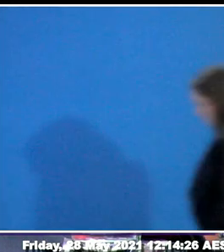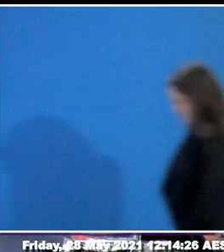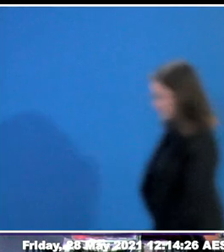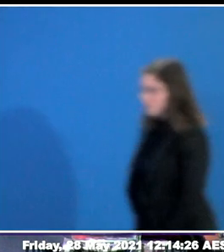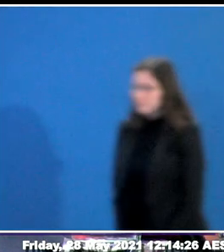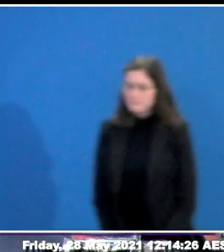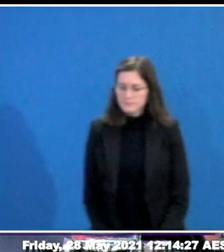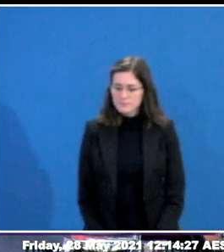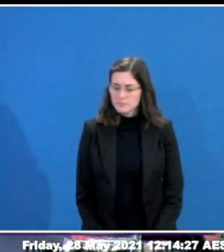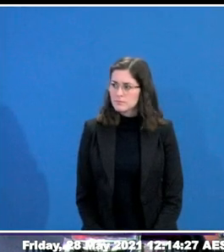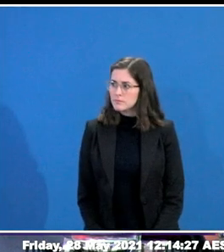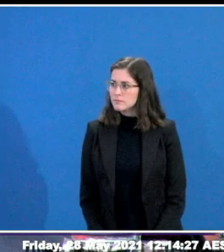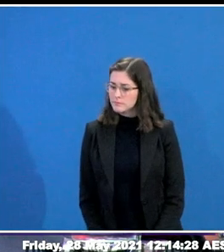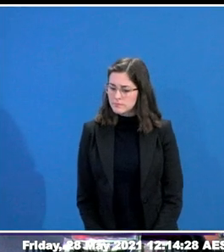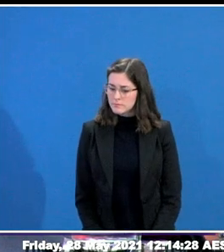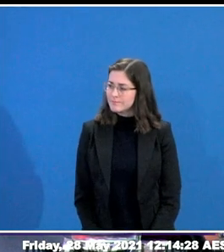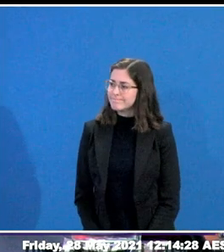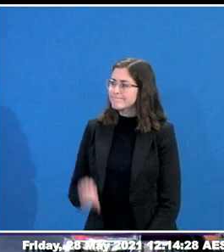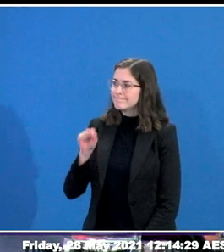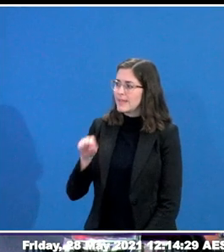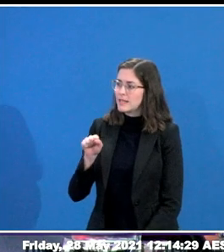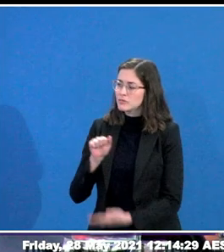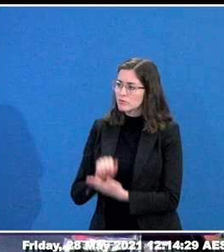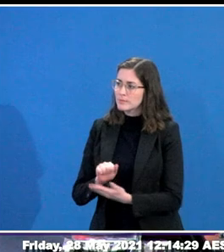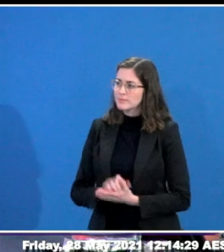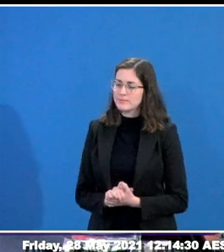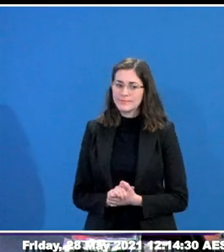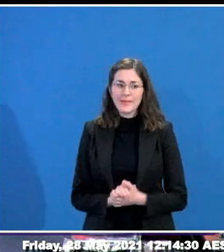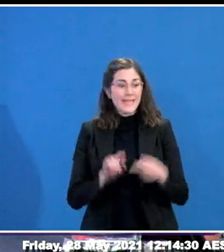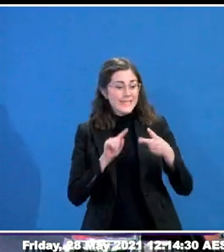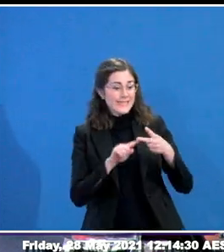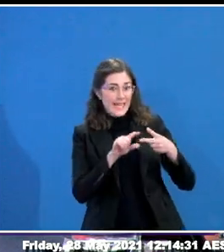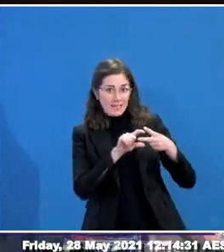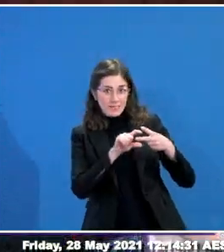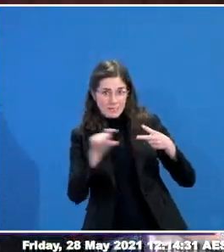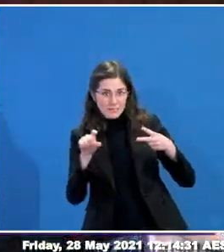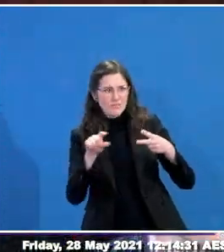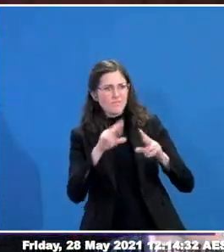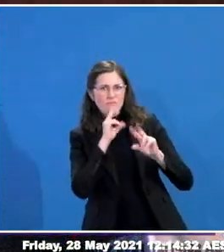The second bullet point "inappropriate verbal conduct by SP2 directed towards